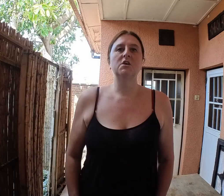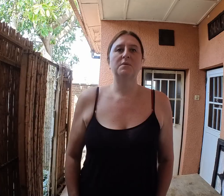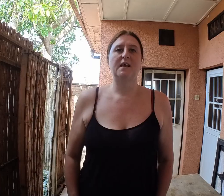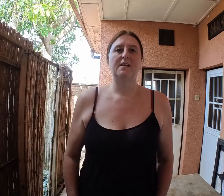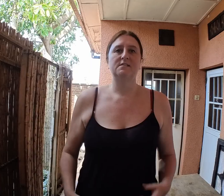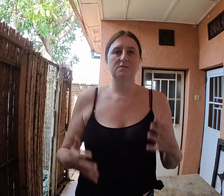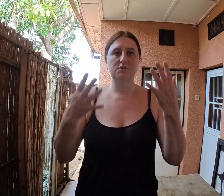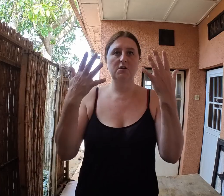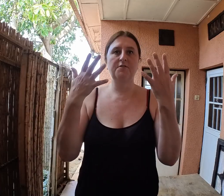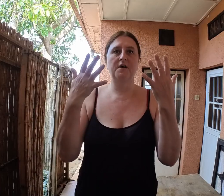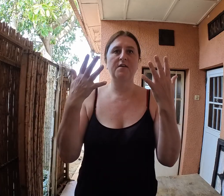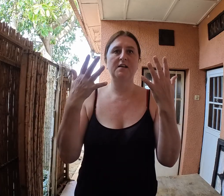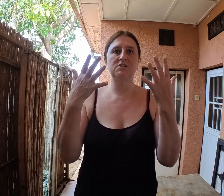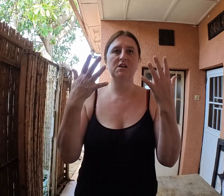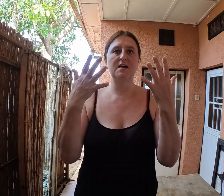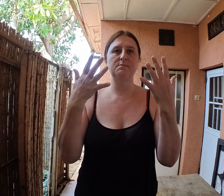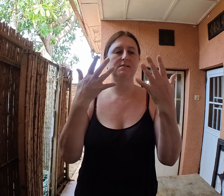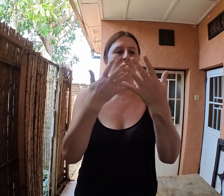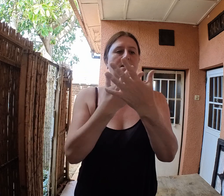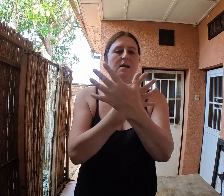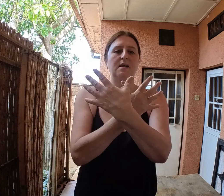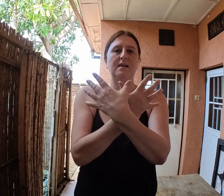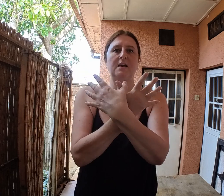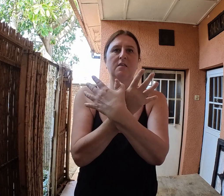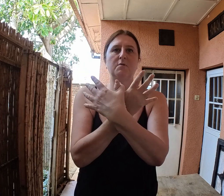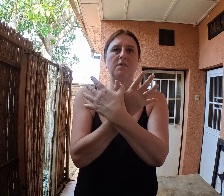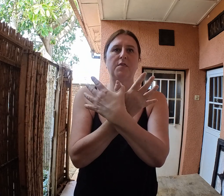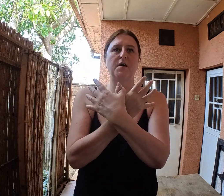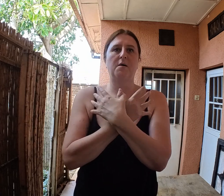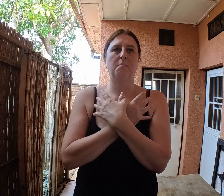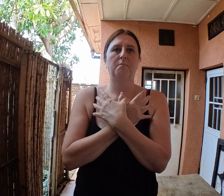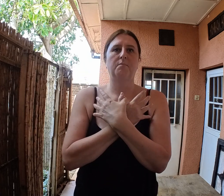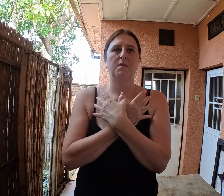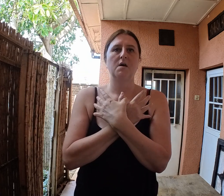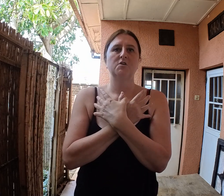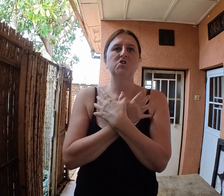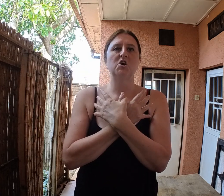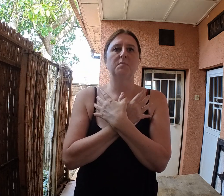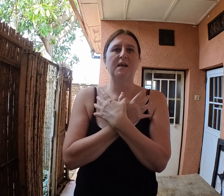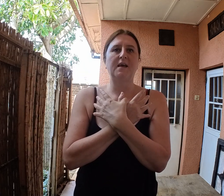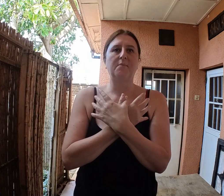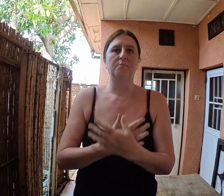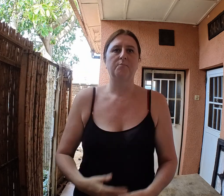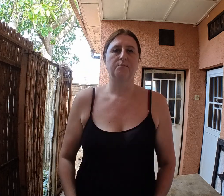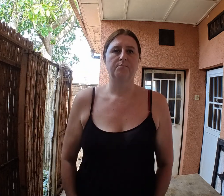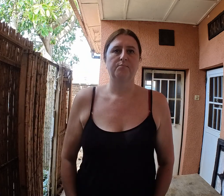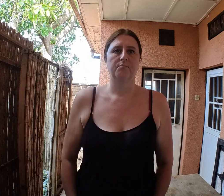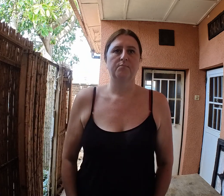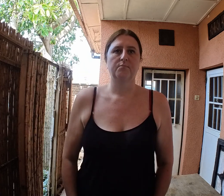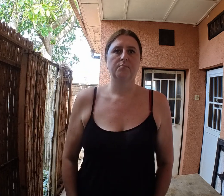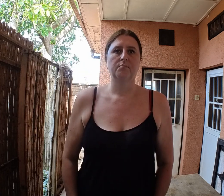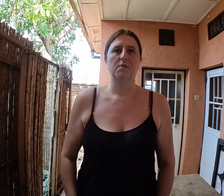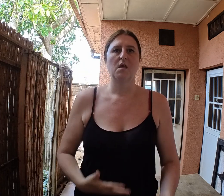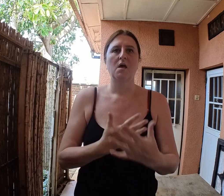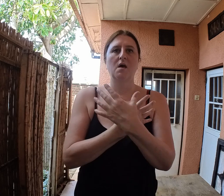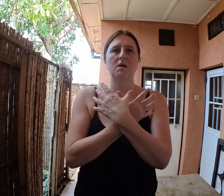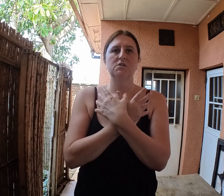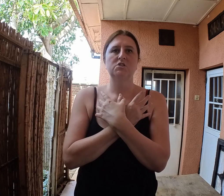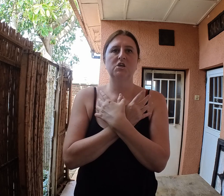Germany. So, two 5 handshapes, link them at the thumb. Germany.